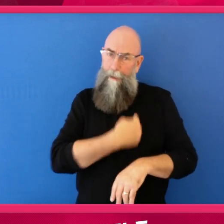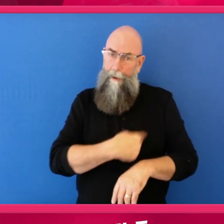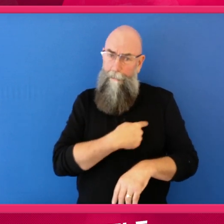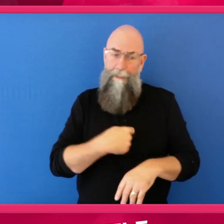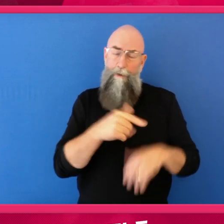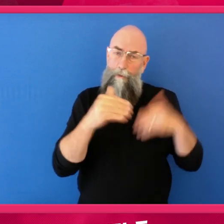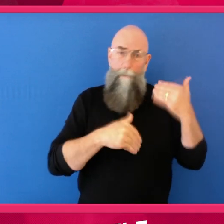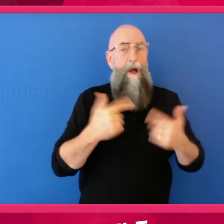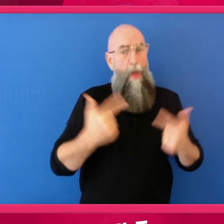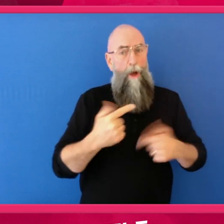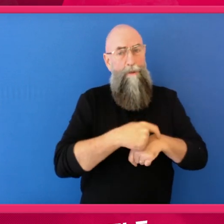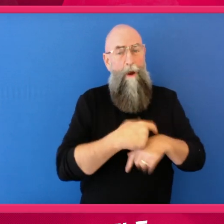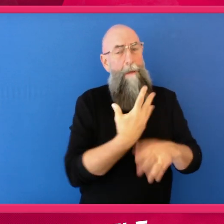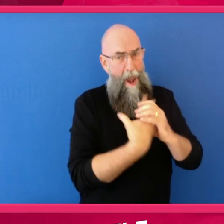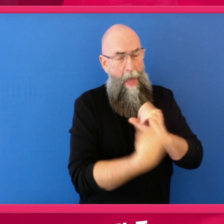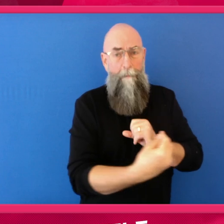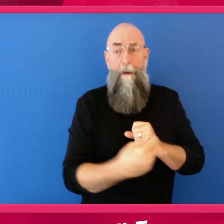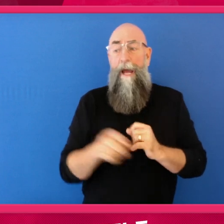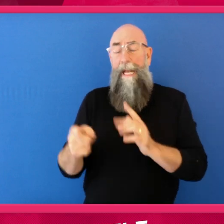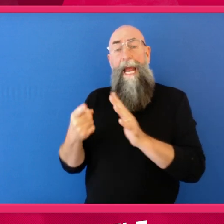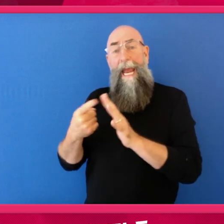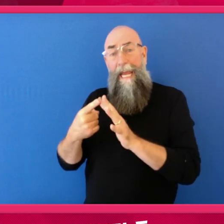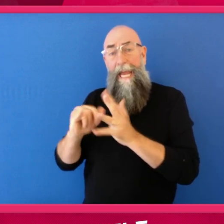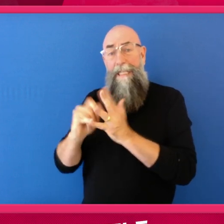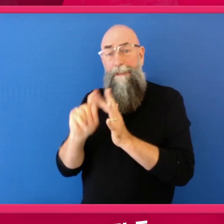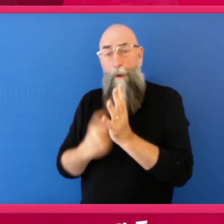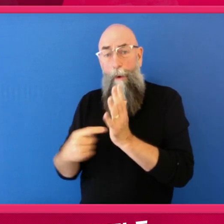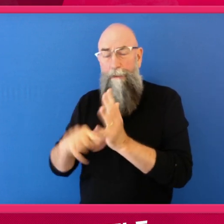to the uninitiated, you think oh, like, you know, how great would it be to just sit there